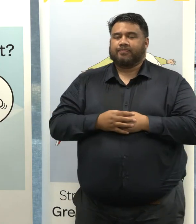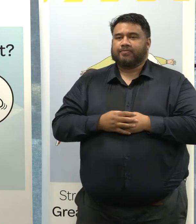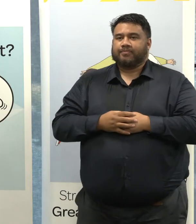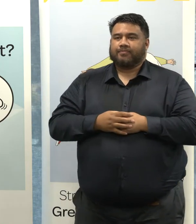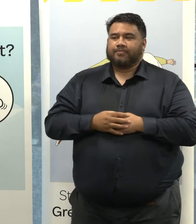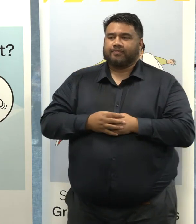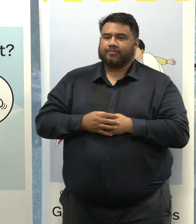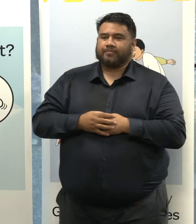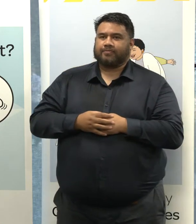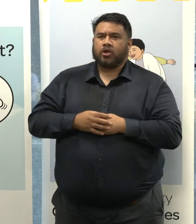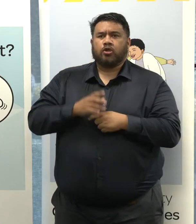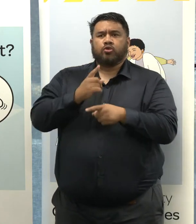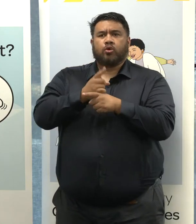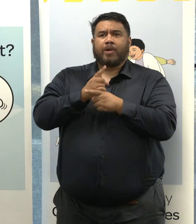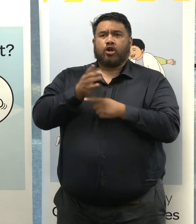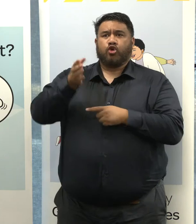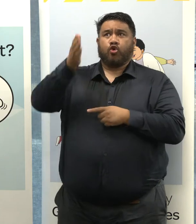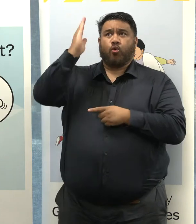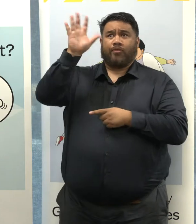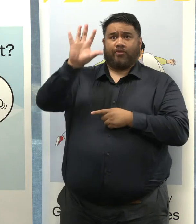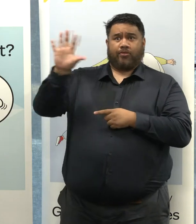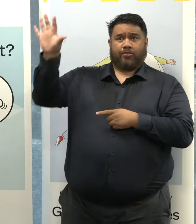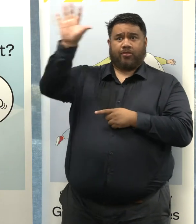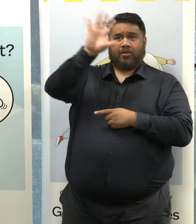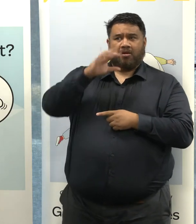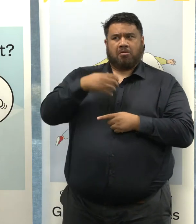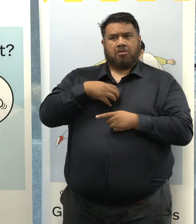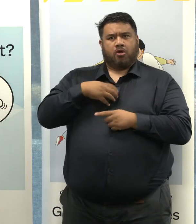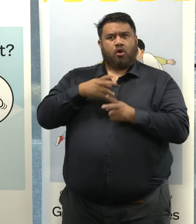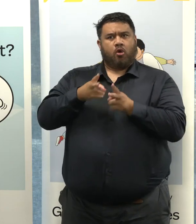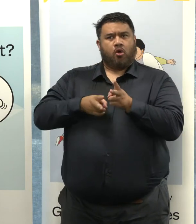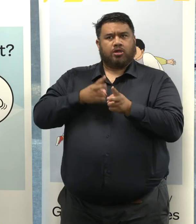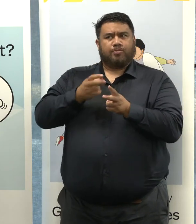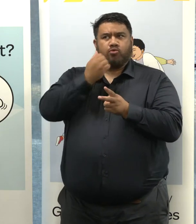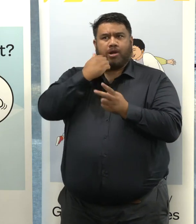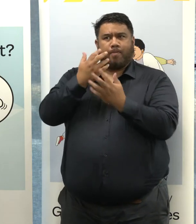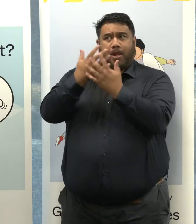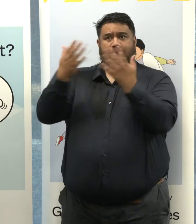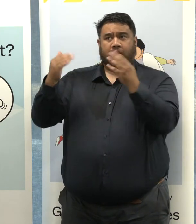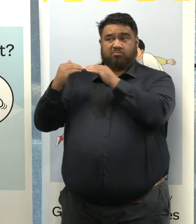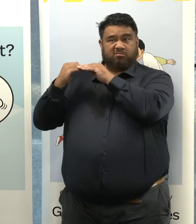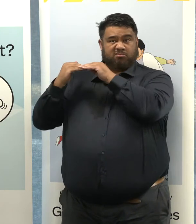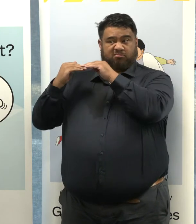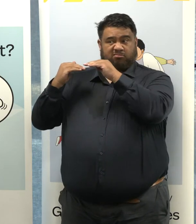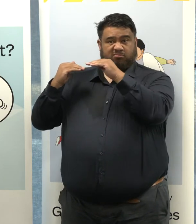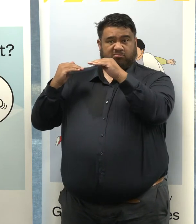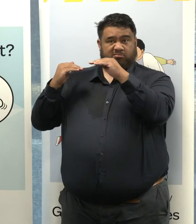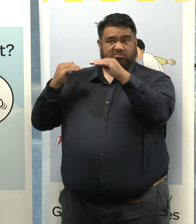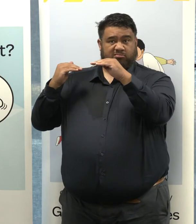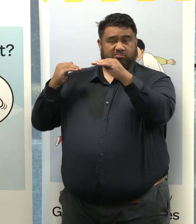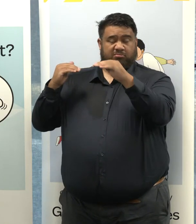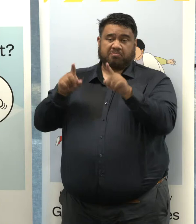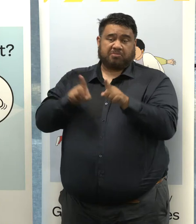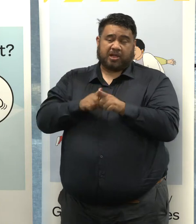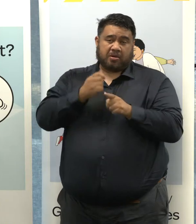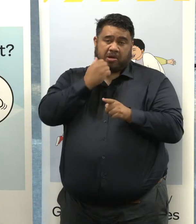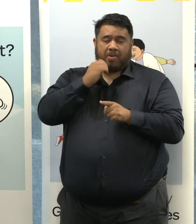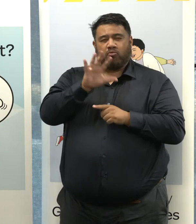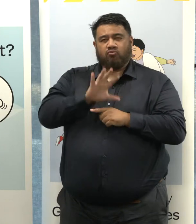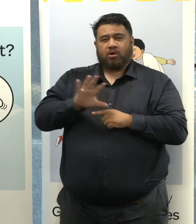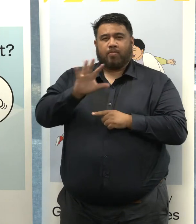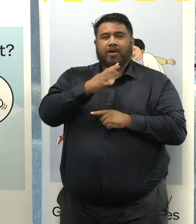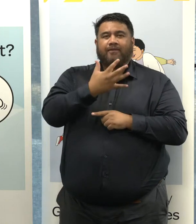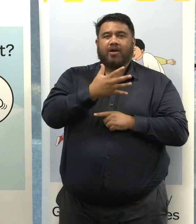antigen test.